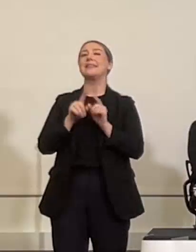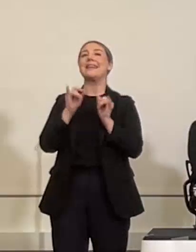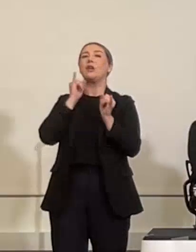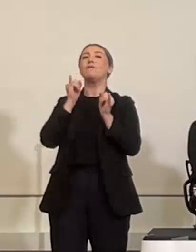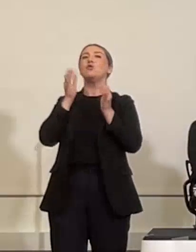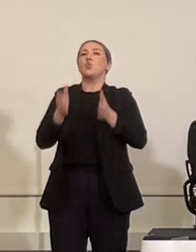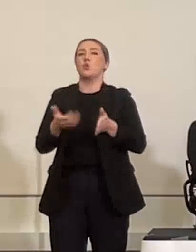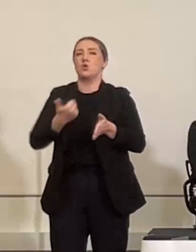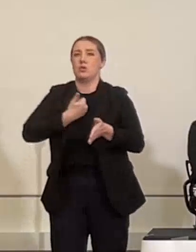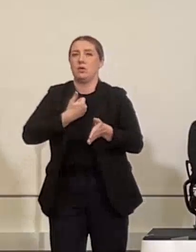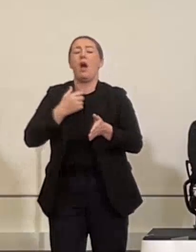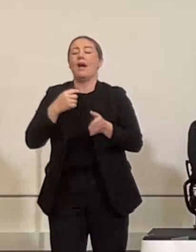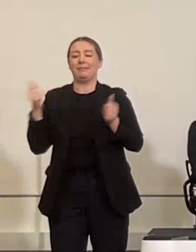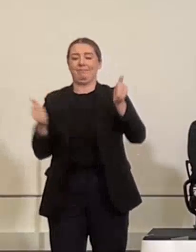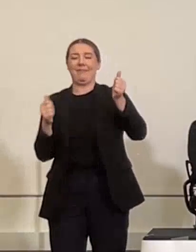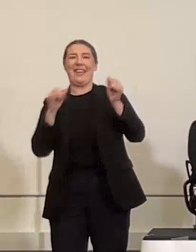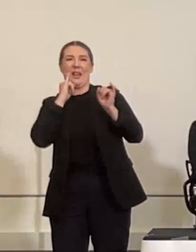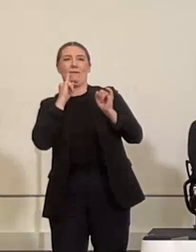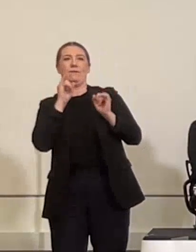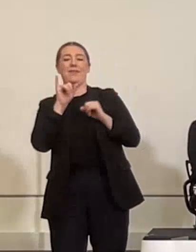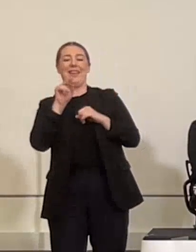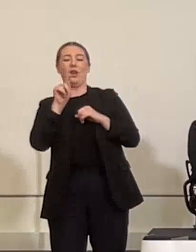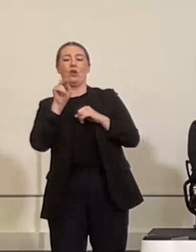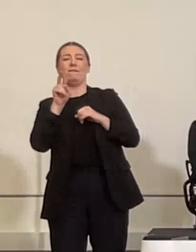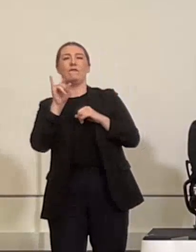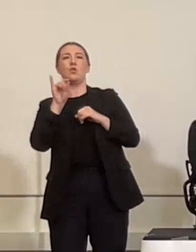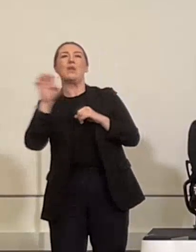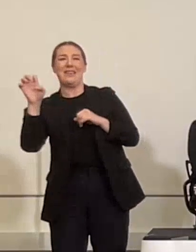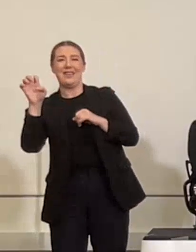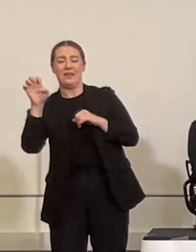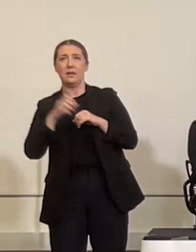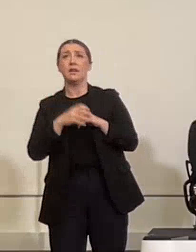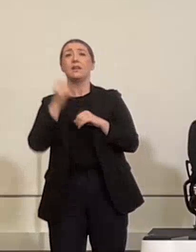I used to not identify myself as somebody with a disability